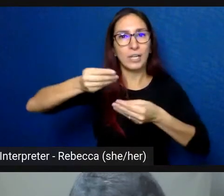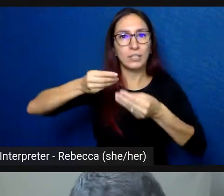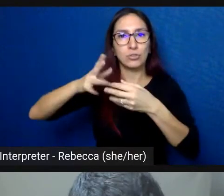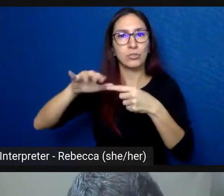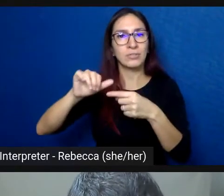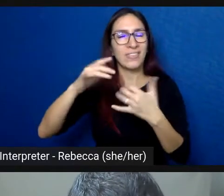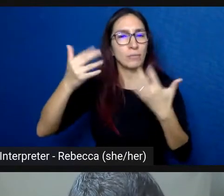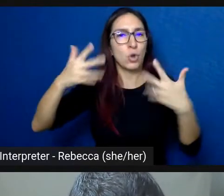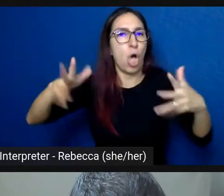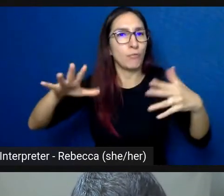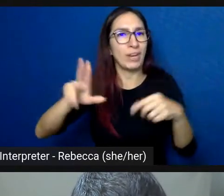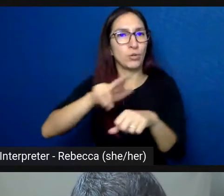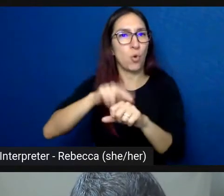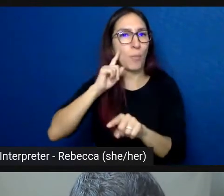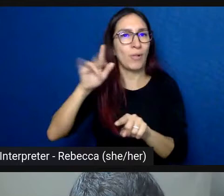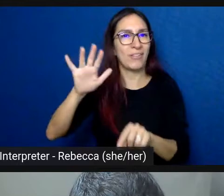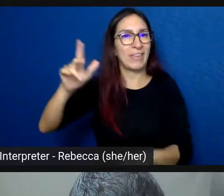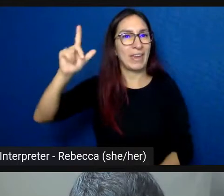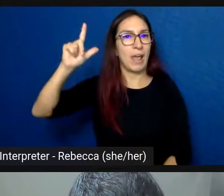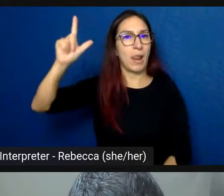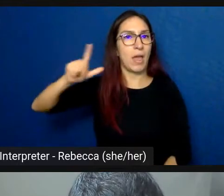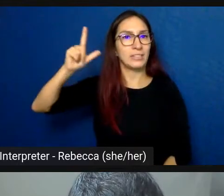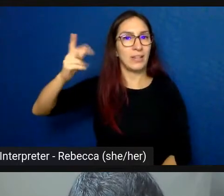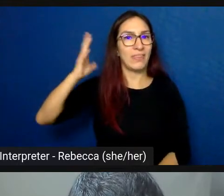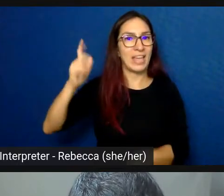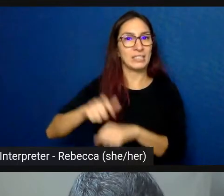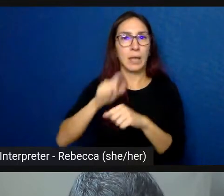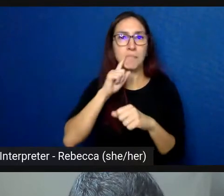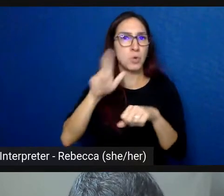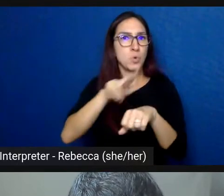I lived in London at the time, it was normal to do your shopping online. Relatively normal.